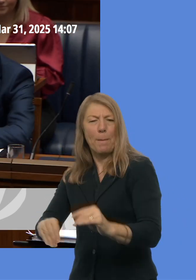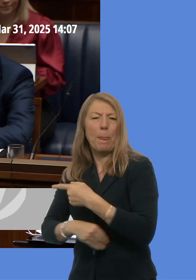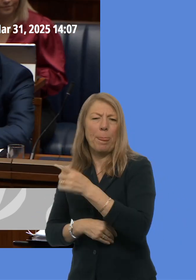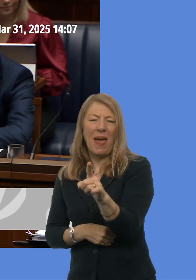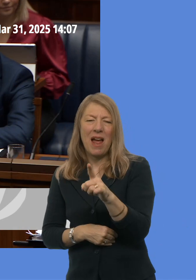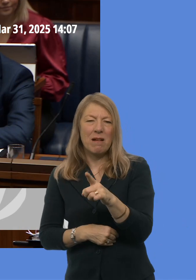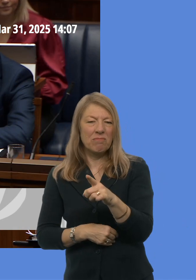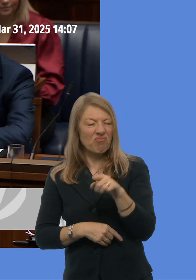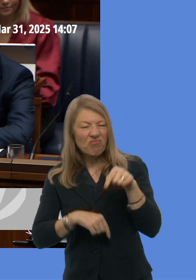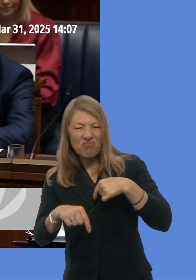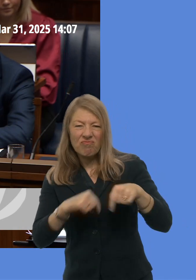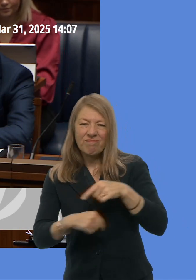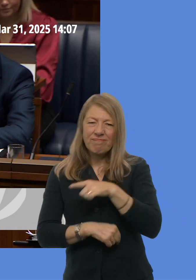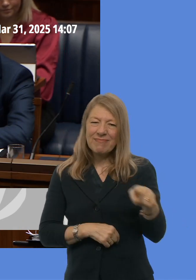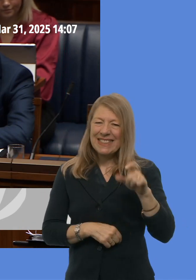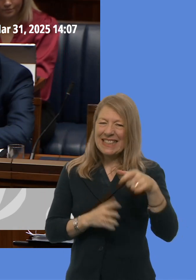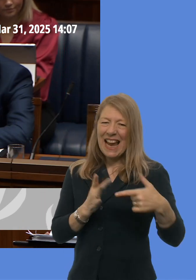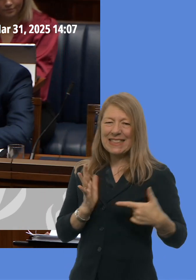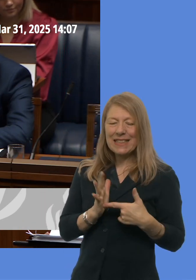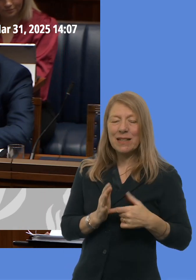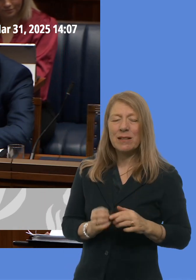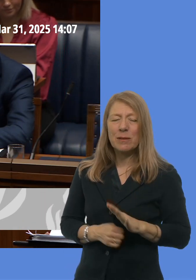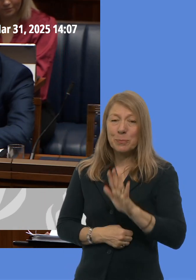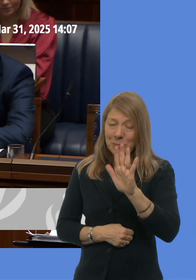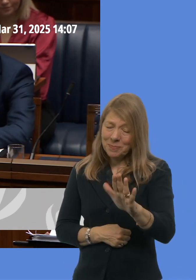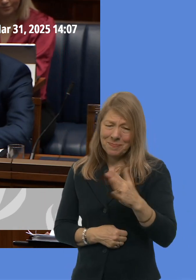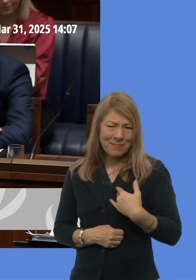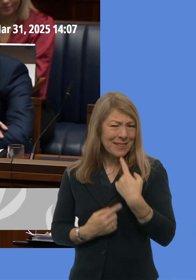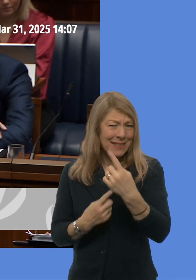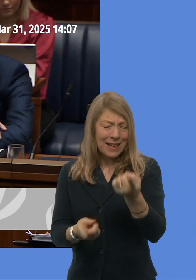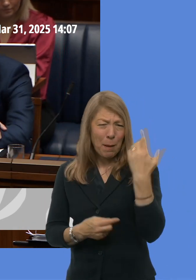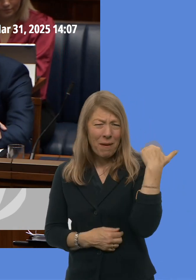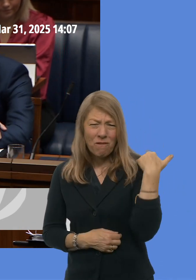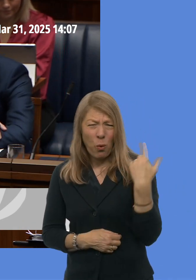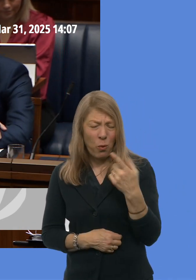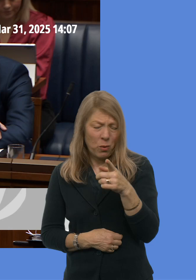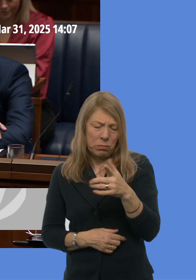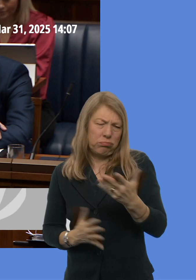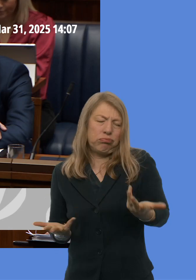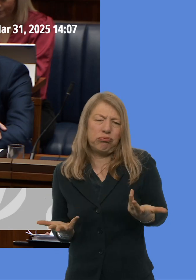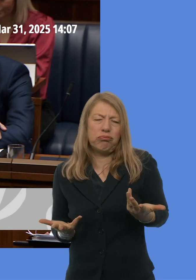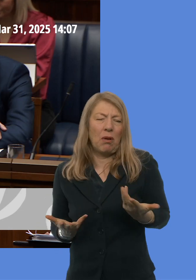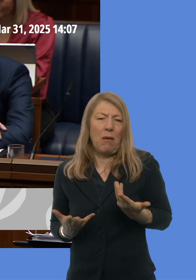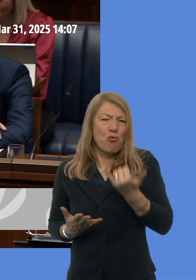I have said it before, in this place, and I will say it again. There was never any justification for paramilitary organisations